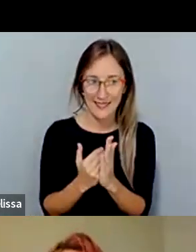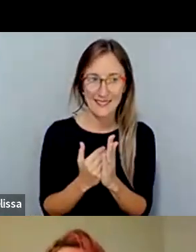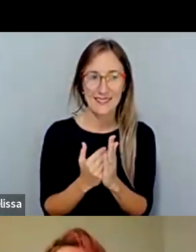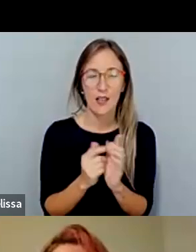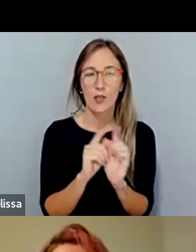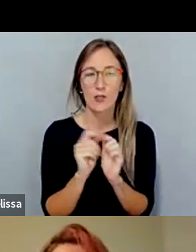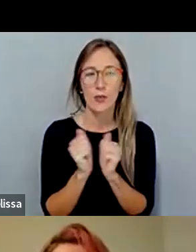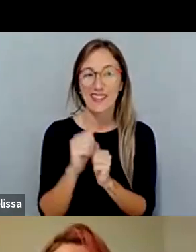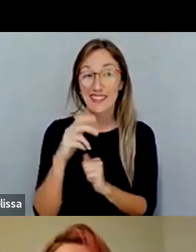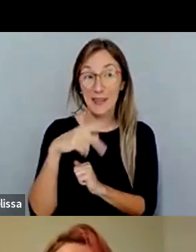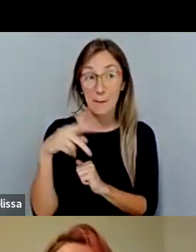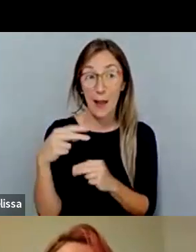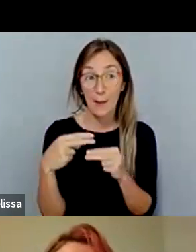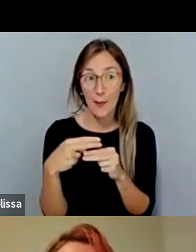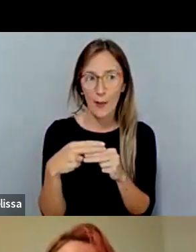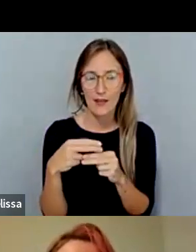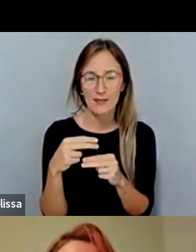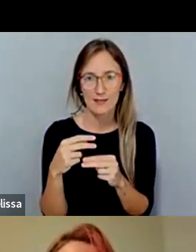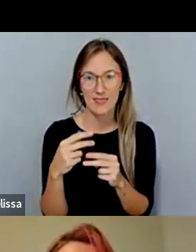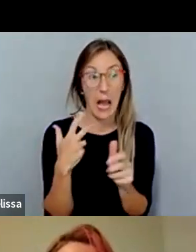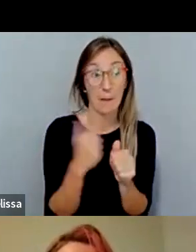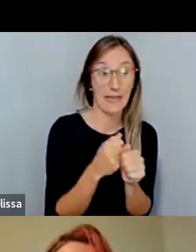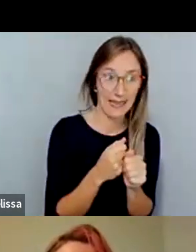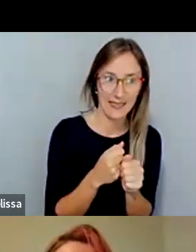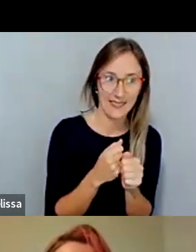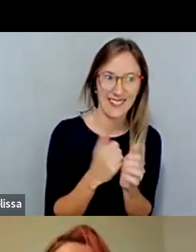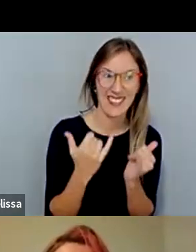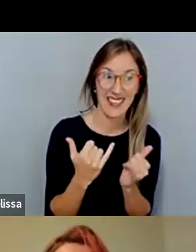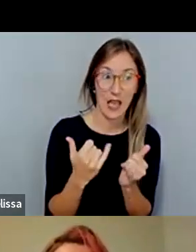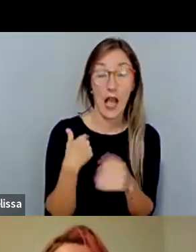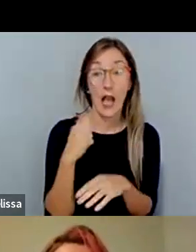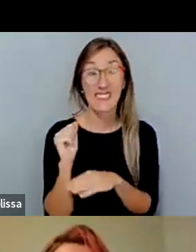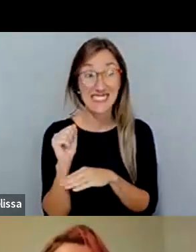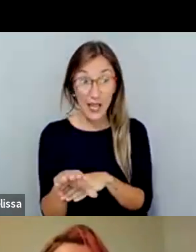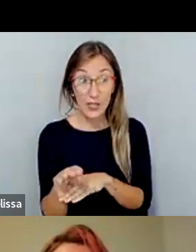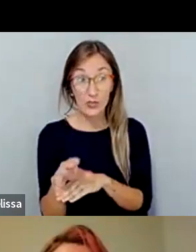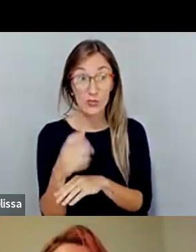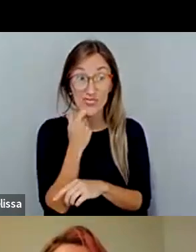the recording and I will also send out a resource list along with the